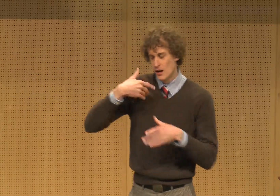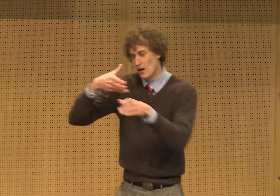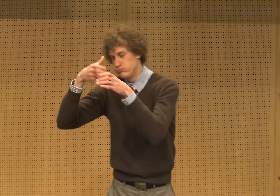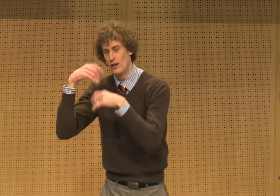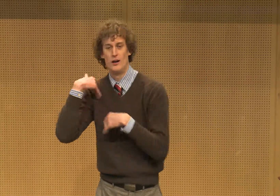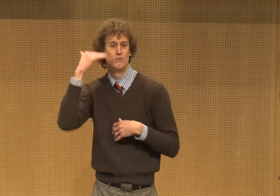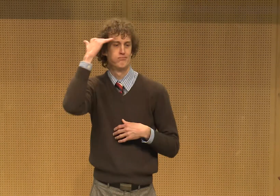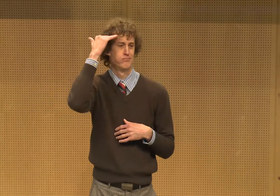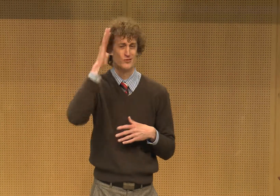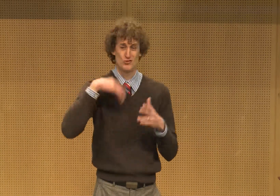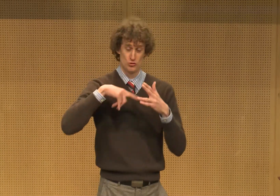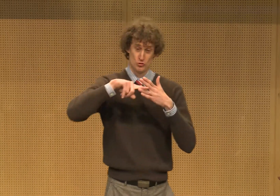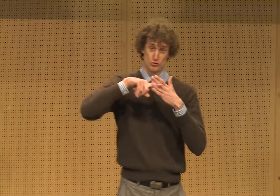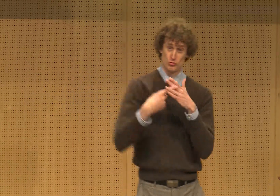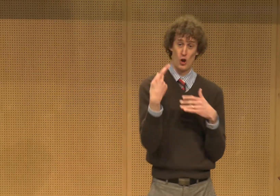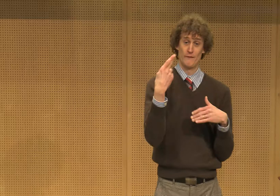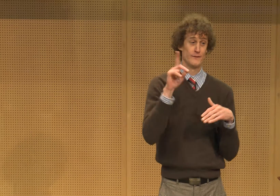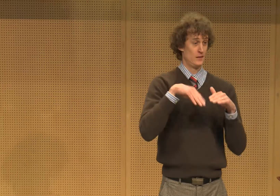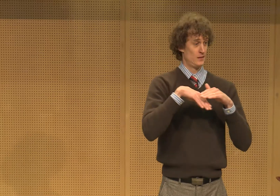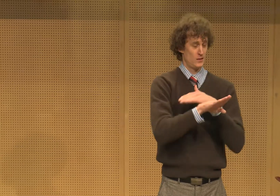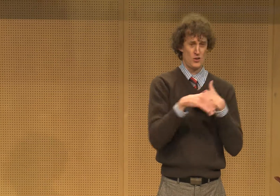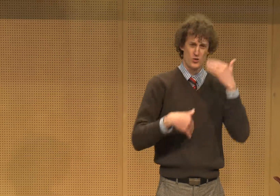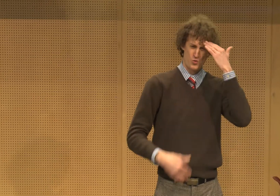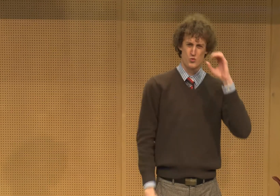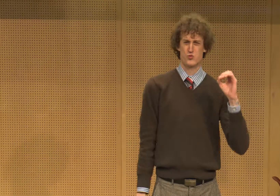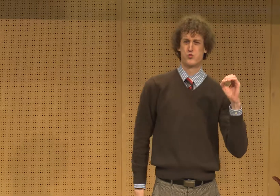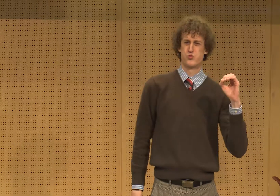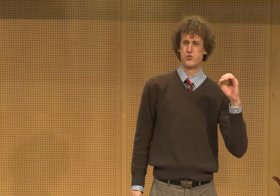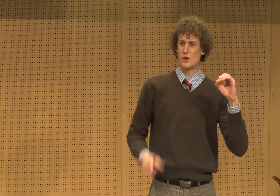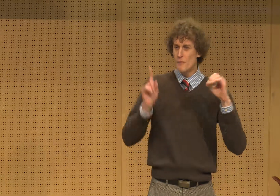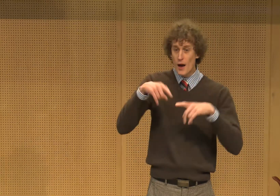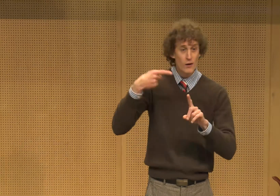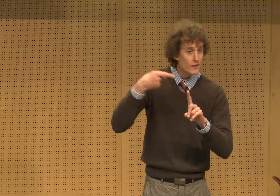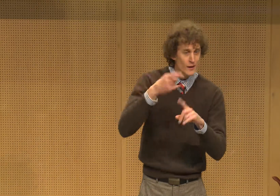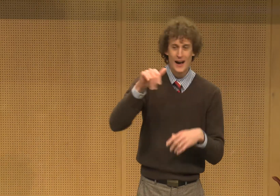It's not that I know more than somebody else who's not as deep in my field,